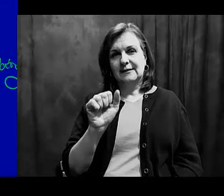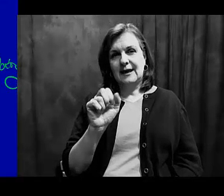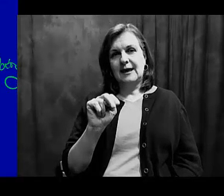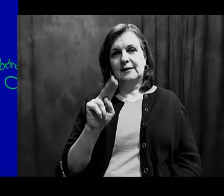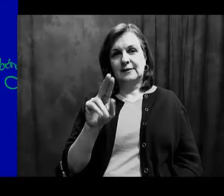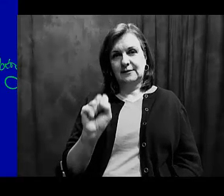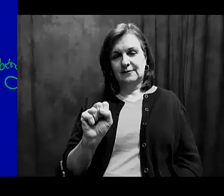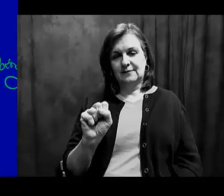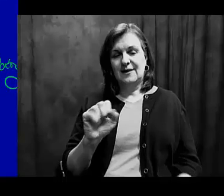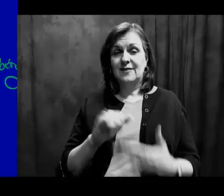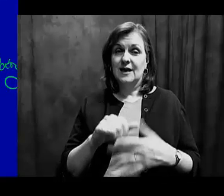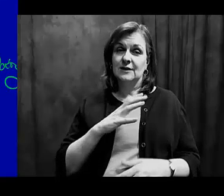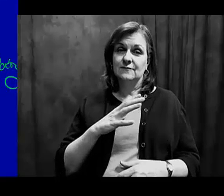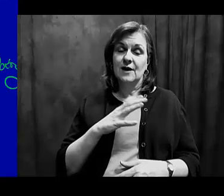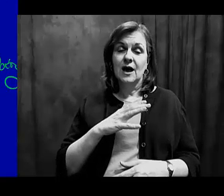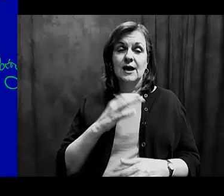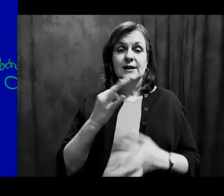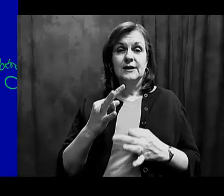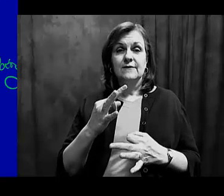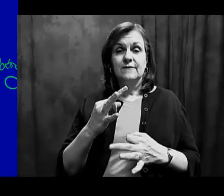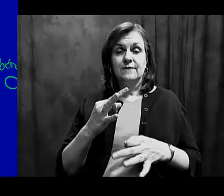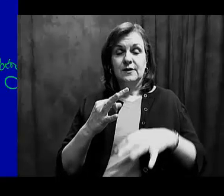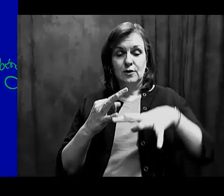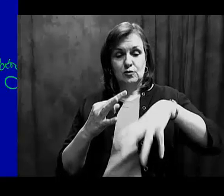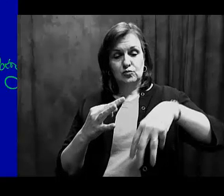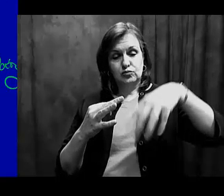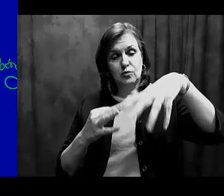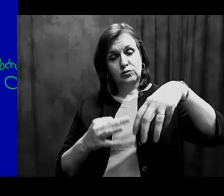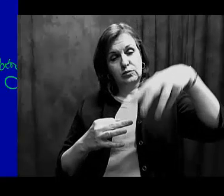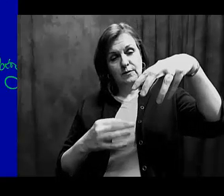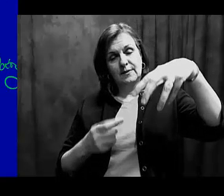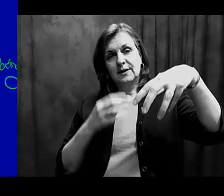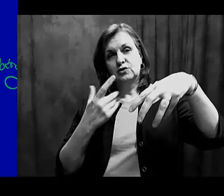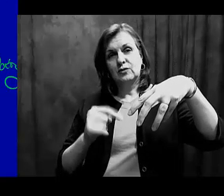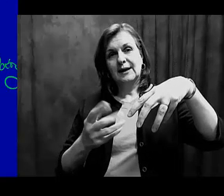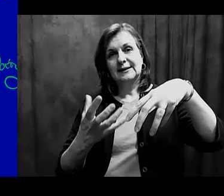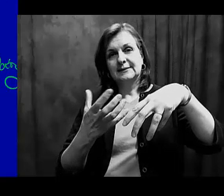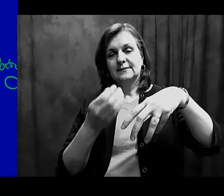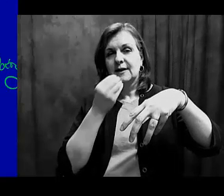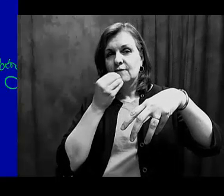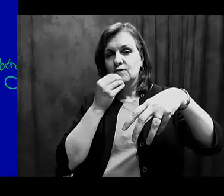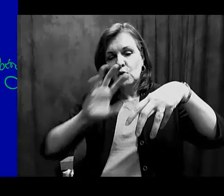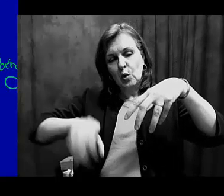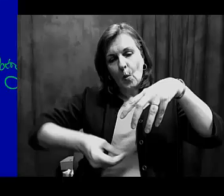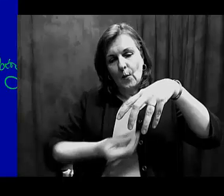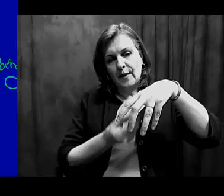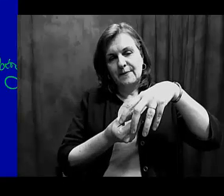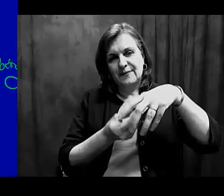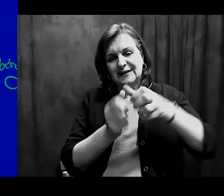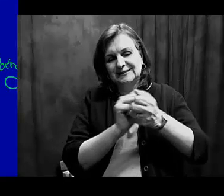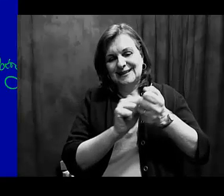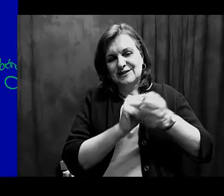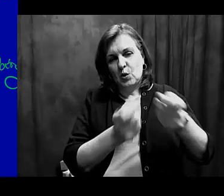acts as both the mouth and anus. This is fine for an organism that is just trying to bring in